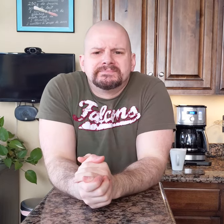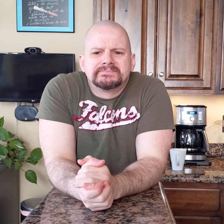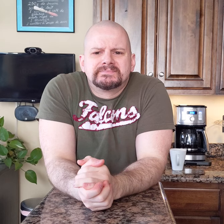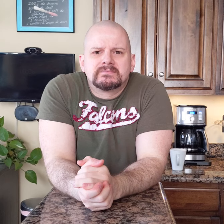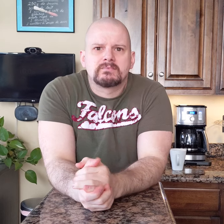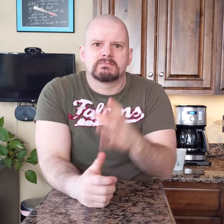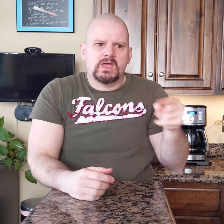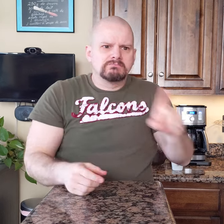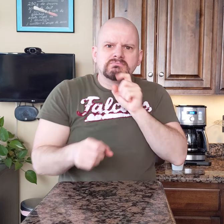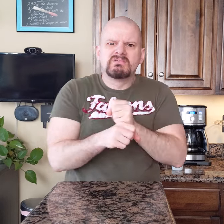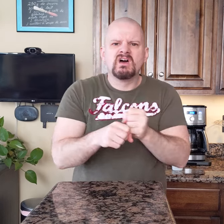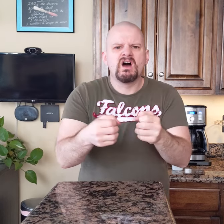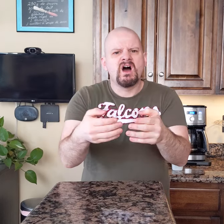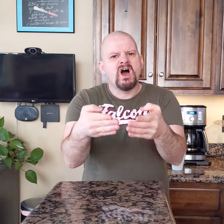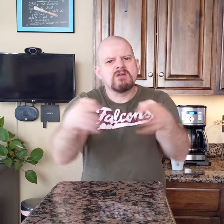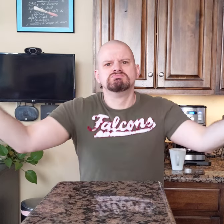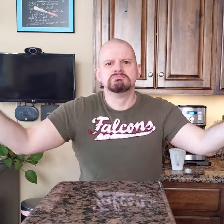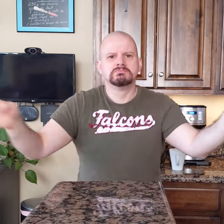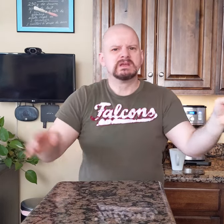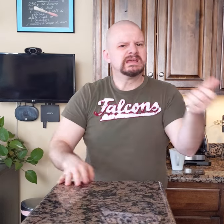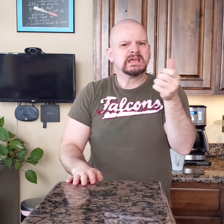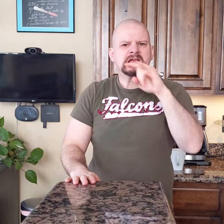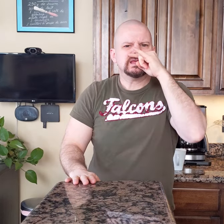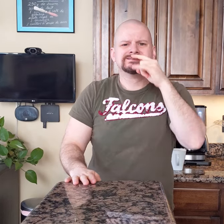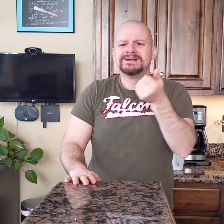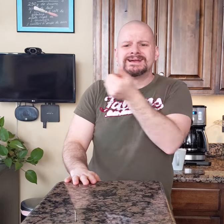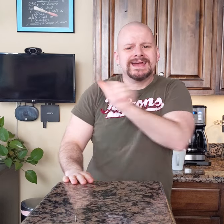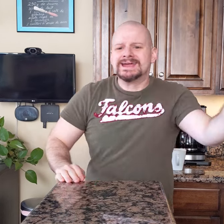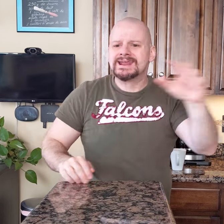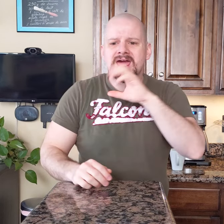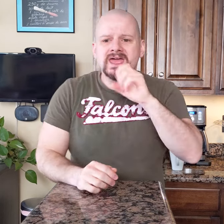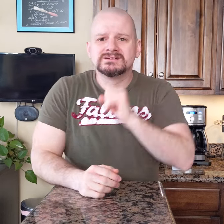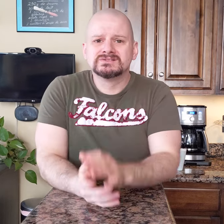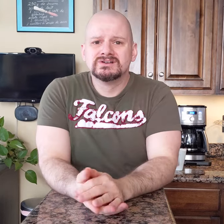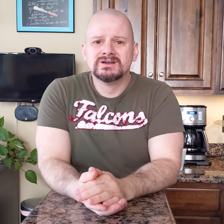These are public to kids of any age.